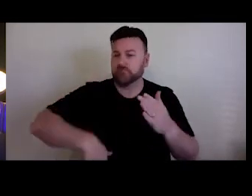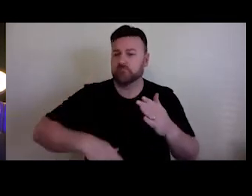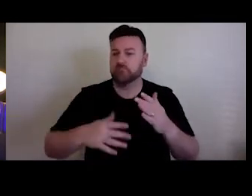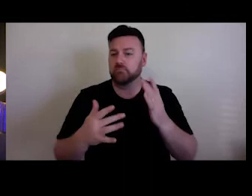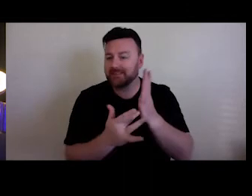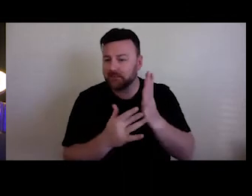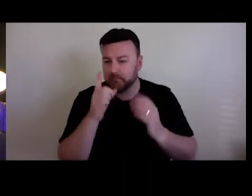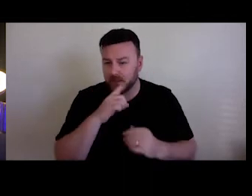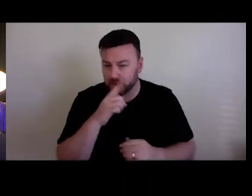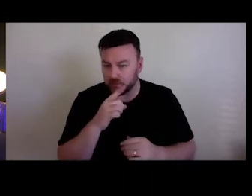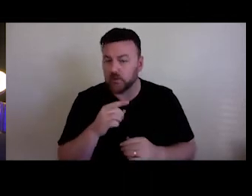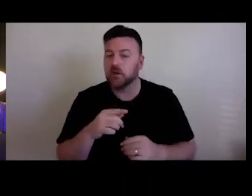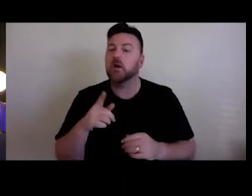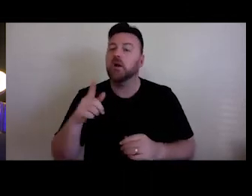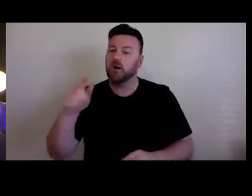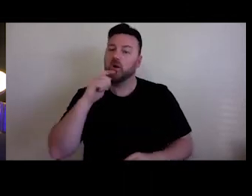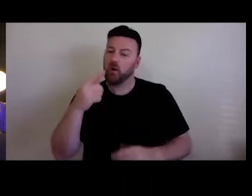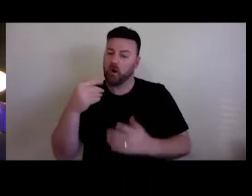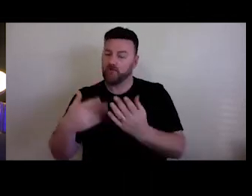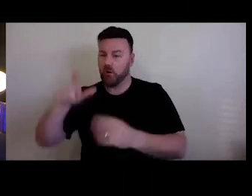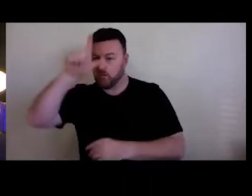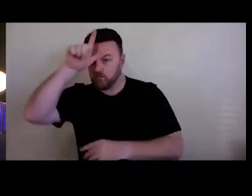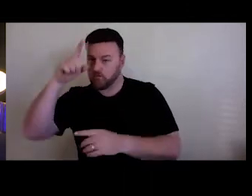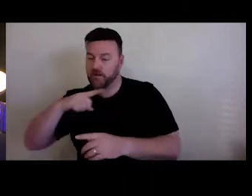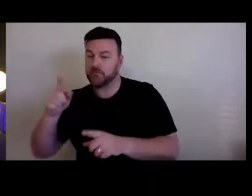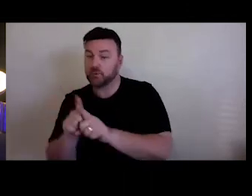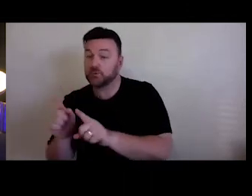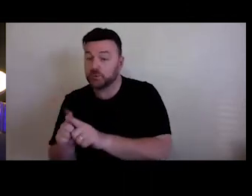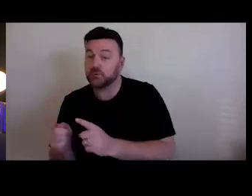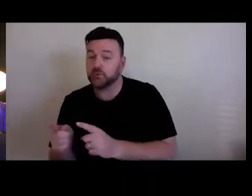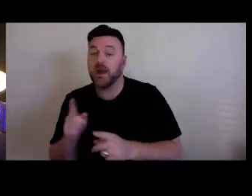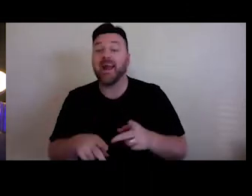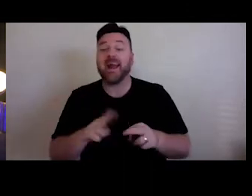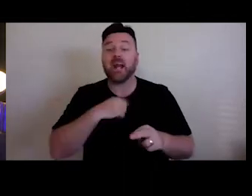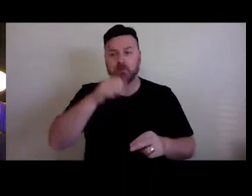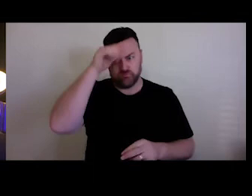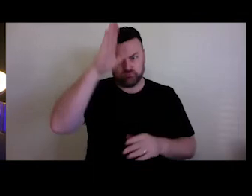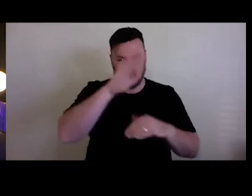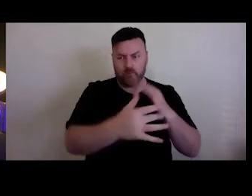to be somewhere between the two. If you're a tech head, hang in there,